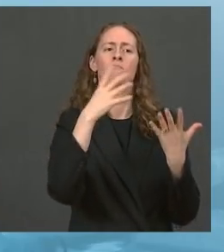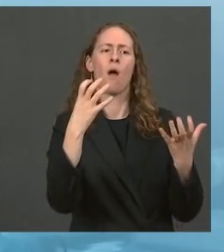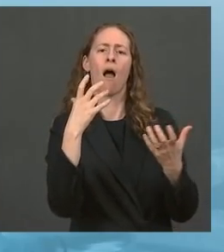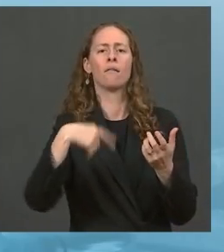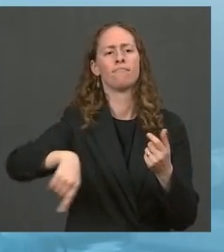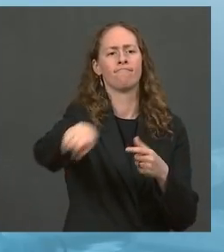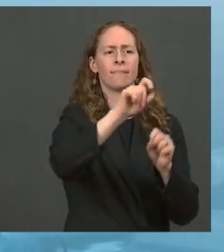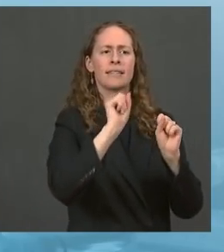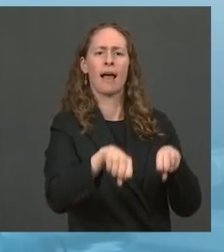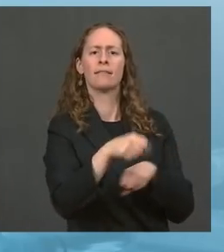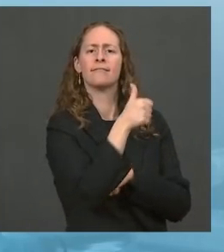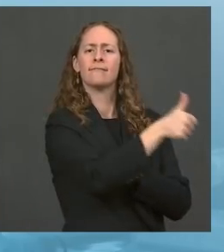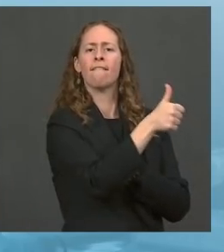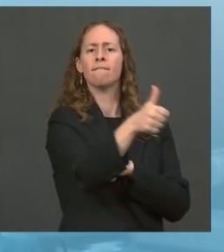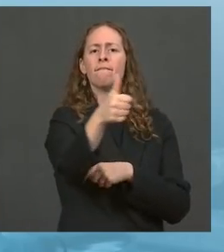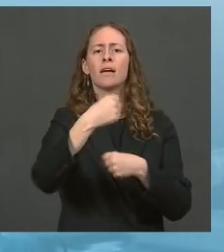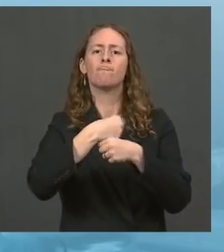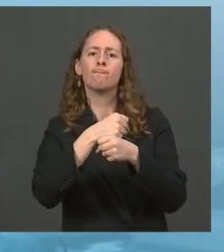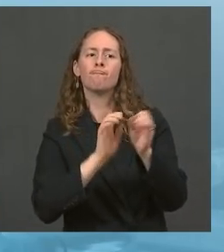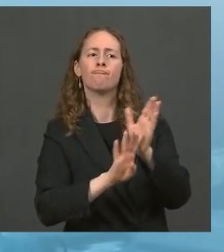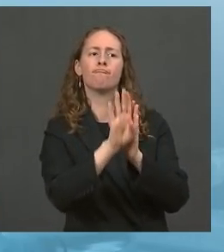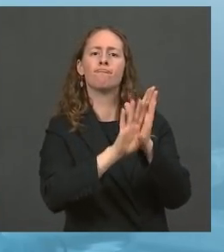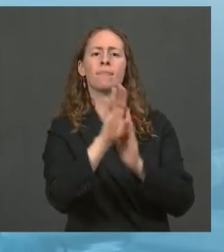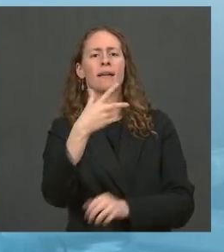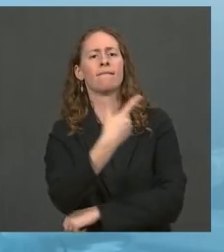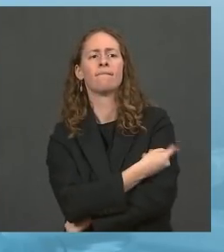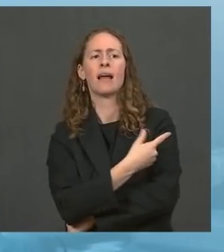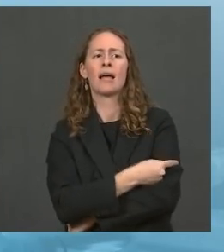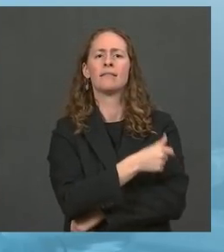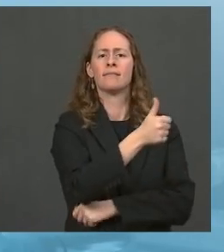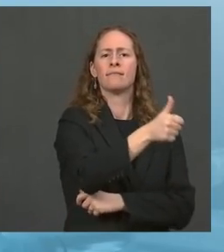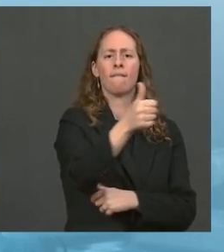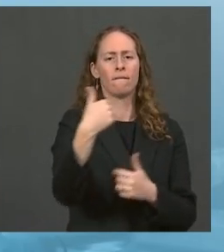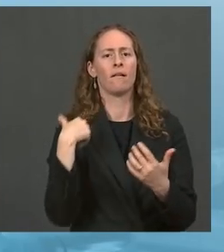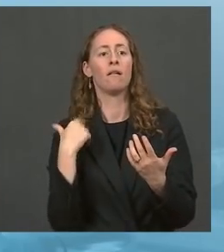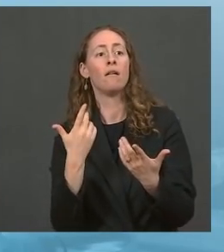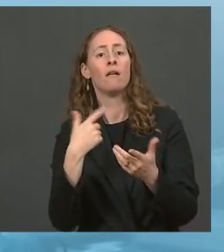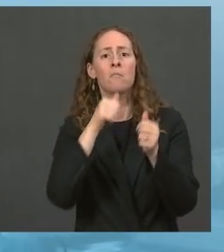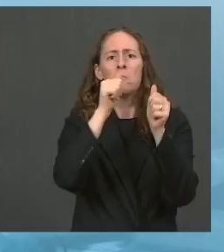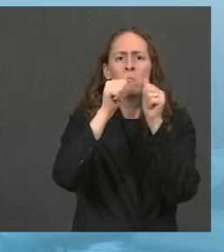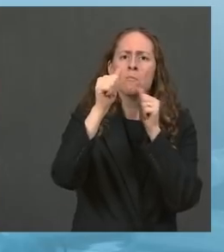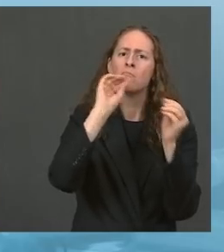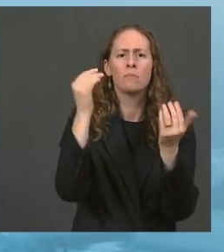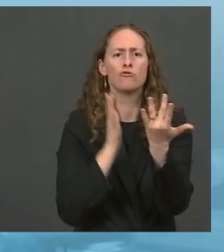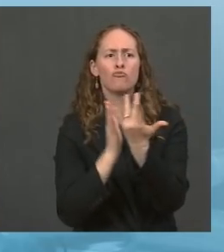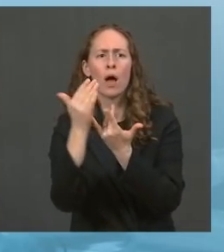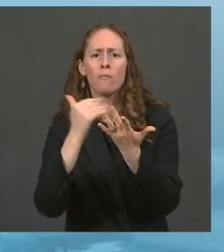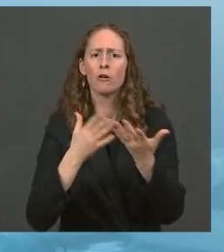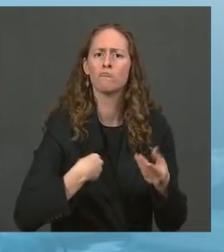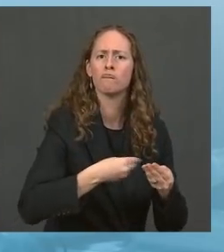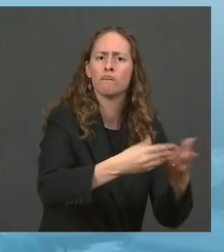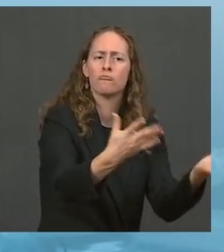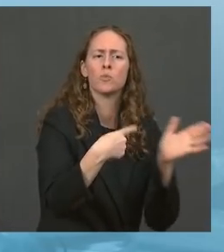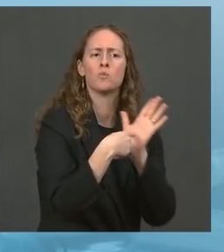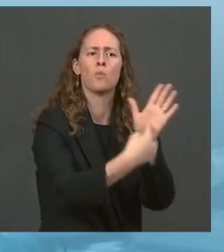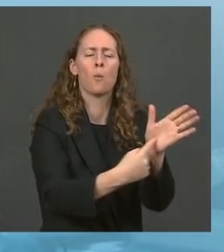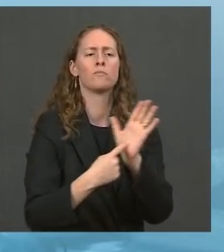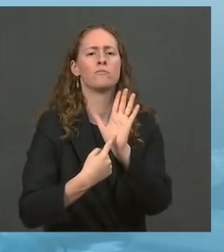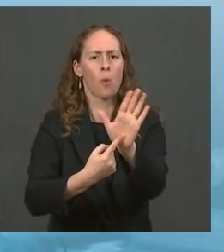enhancing transparency so that vaccine production and distribution is predictable and coordinated.